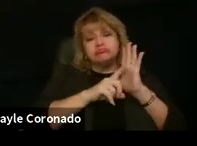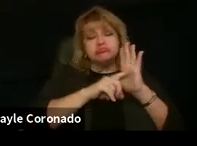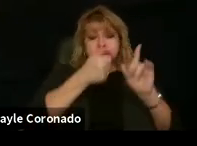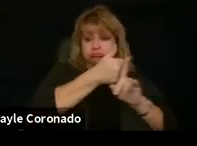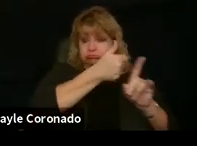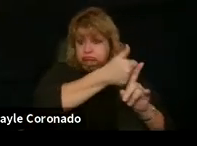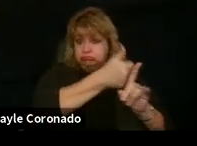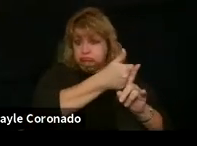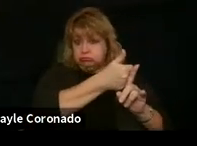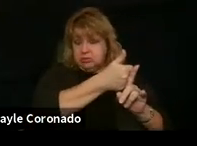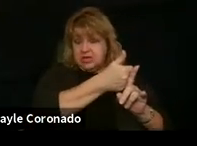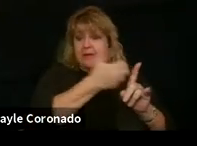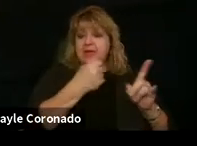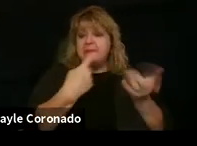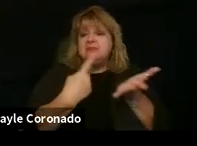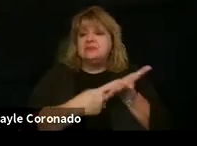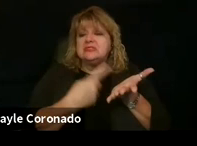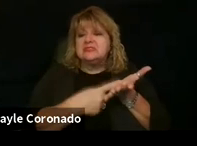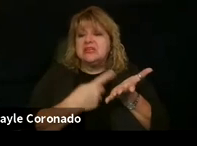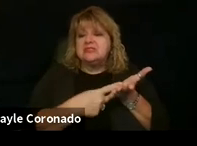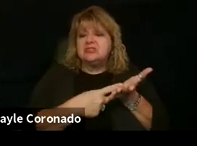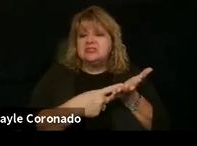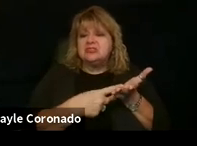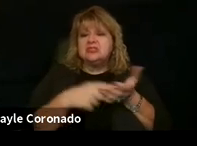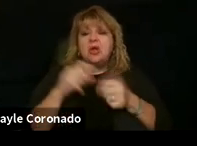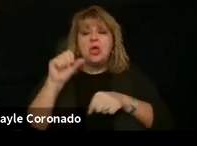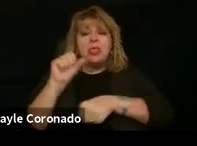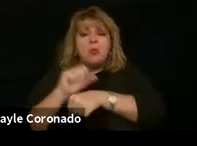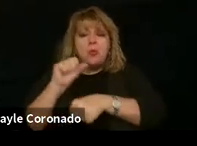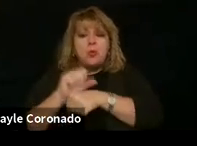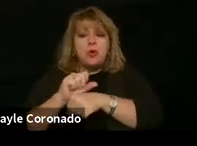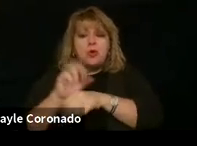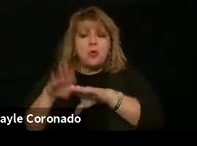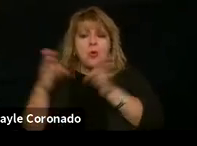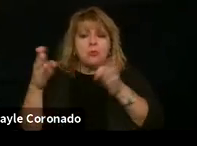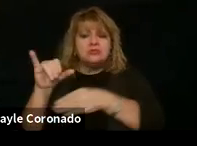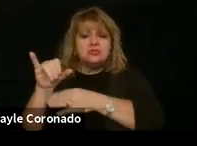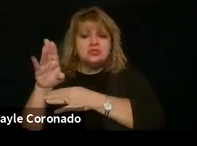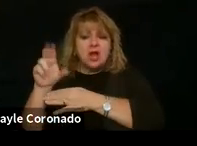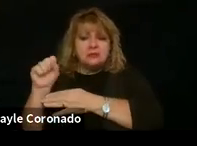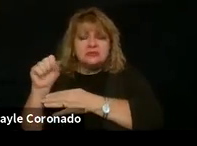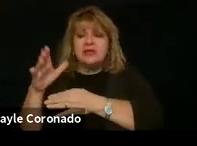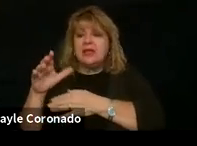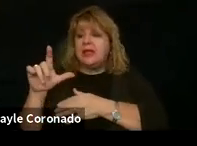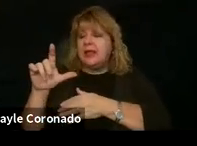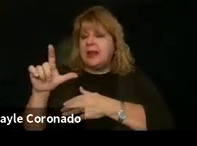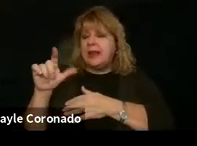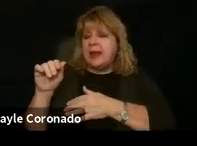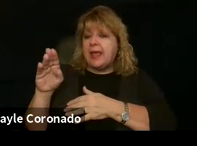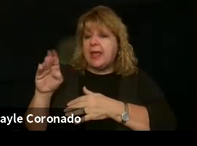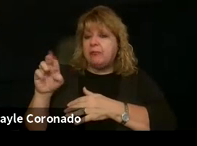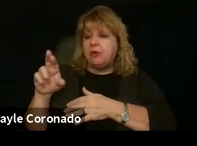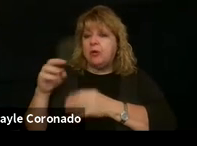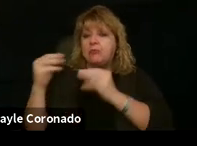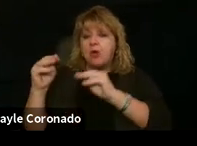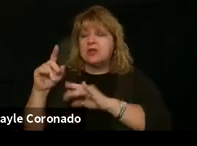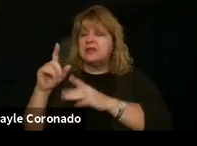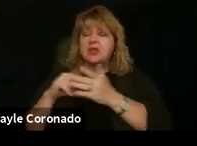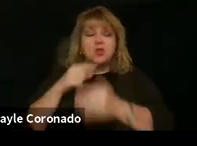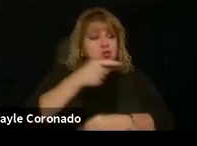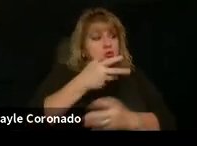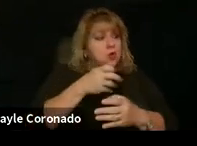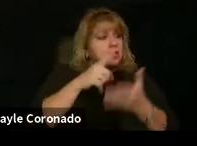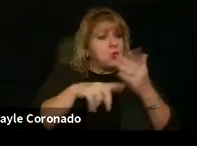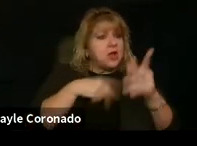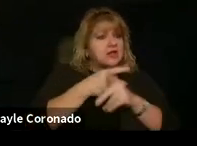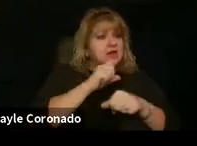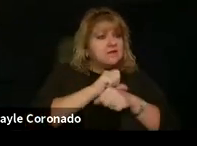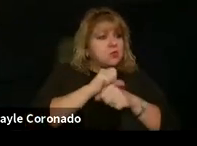Um, there's, there's going to be maybe a discussion about the labor market in regards to maybe a field that the student may be interested in going into.